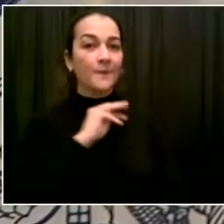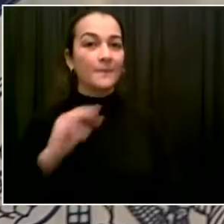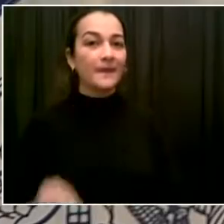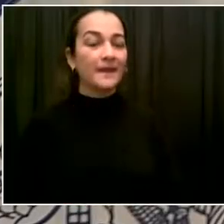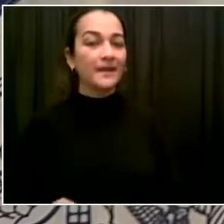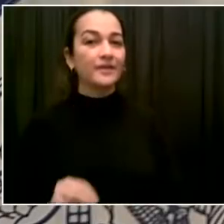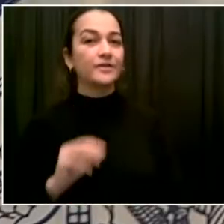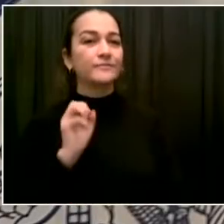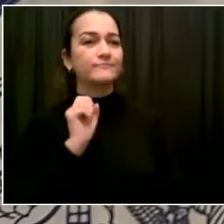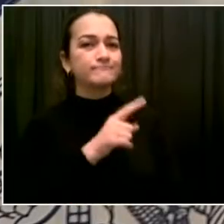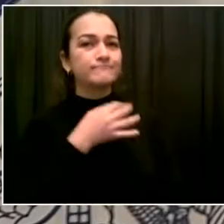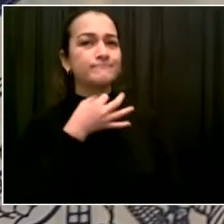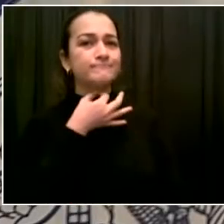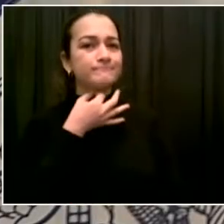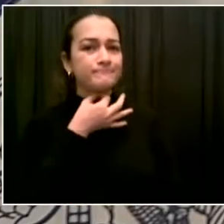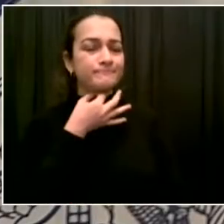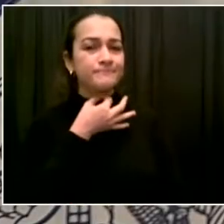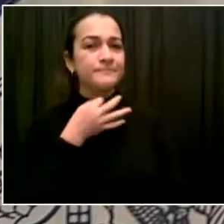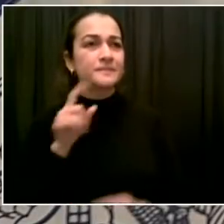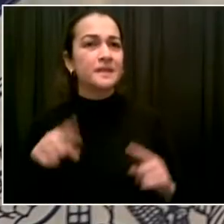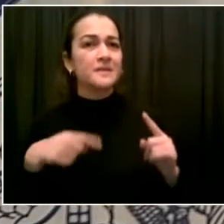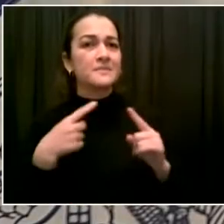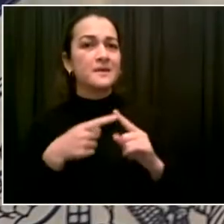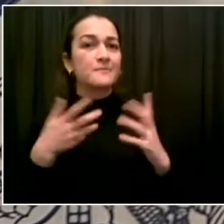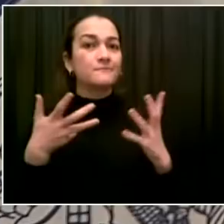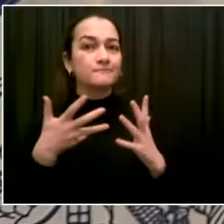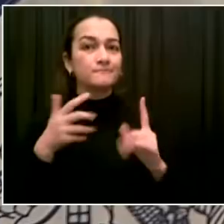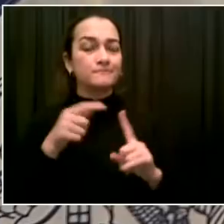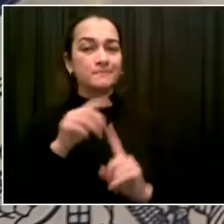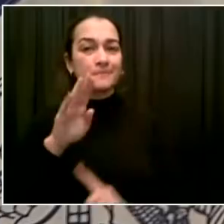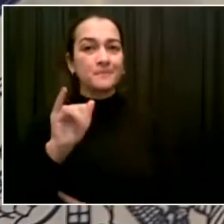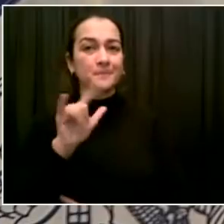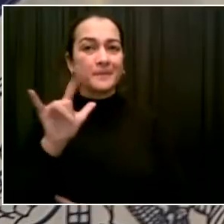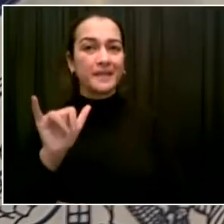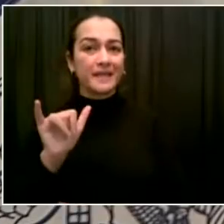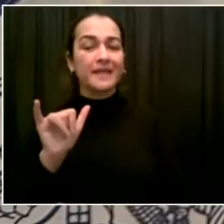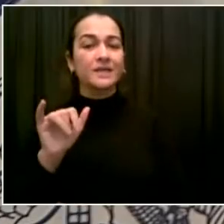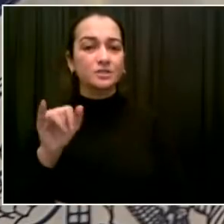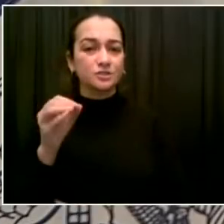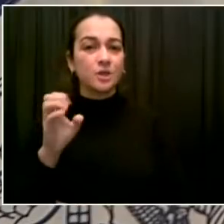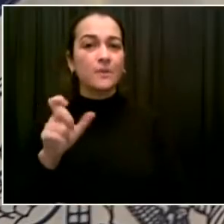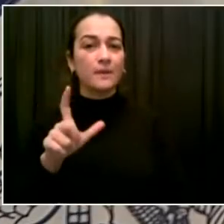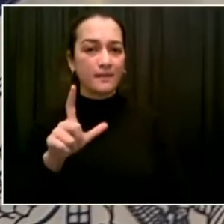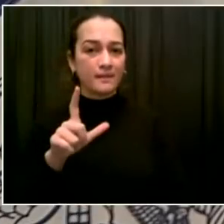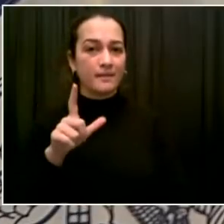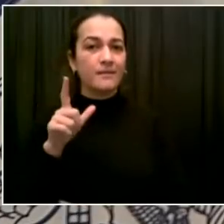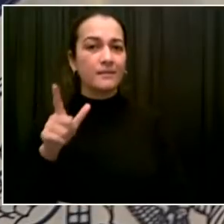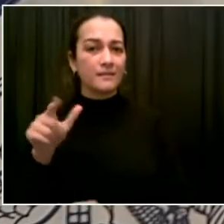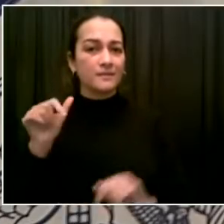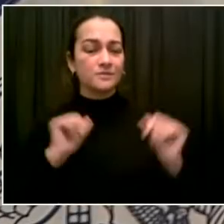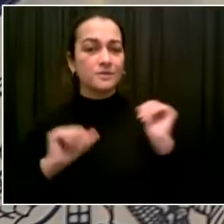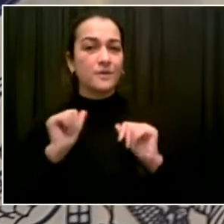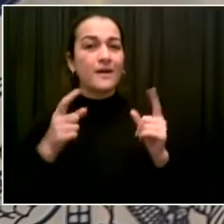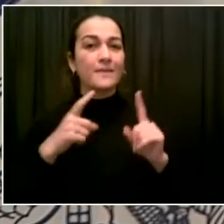JENNA FROM CVS. WHAT ARE YOUR THOUGHTS